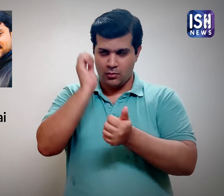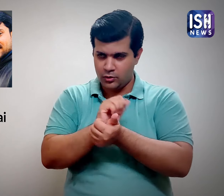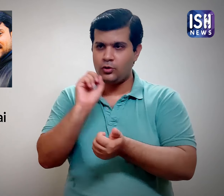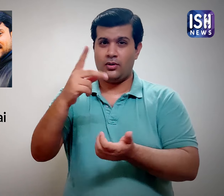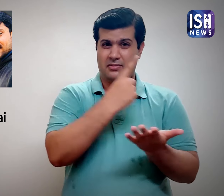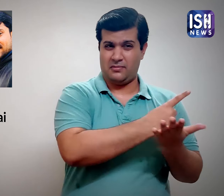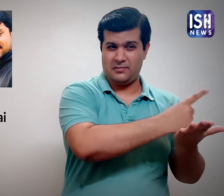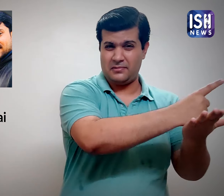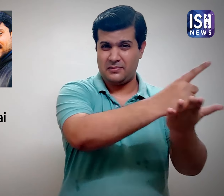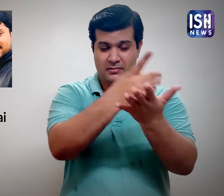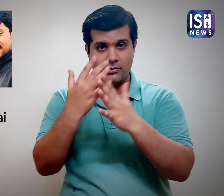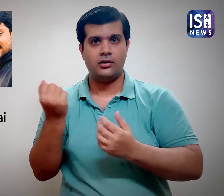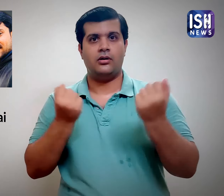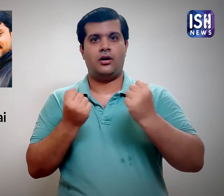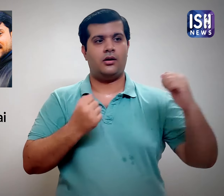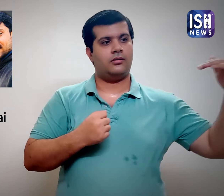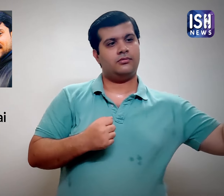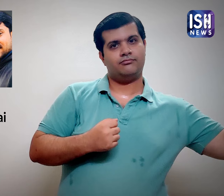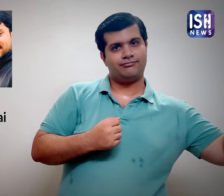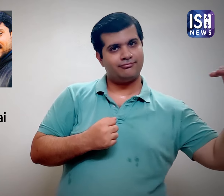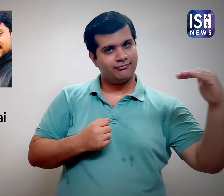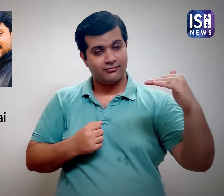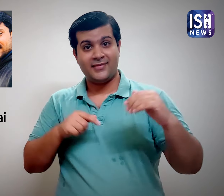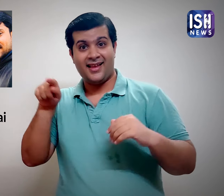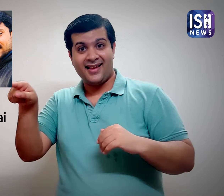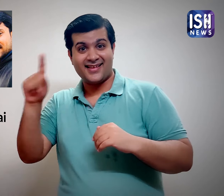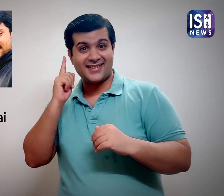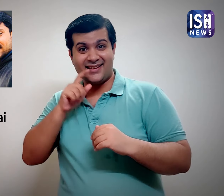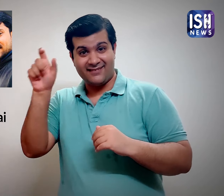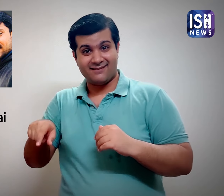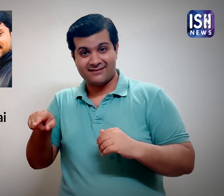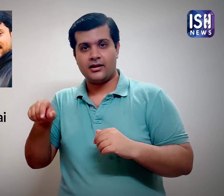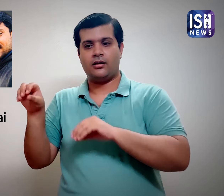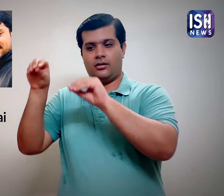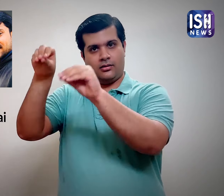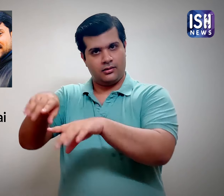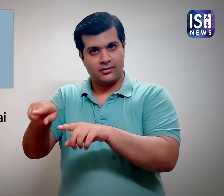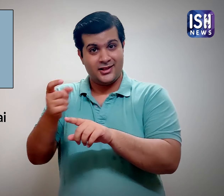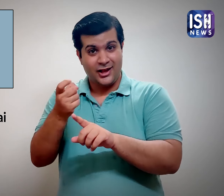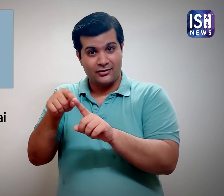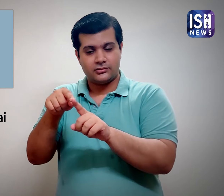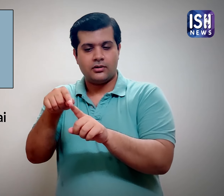The police gave permission and dropped Sachin to Jamkhed